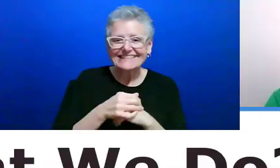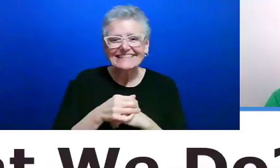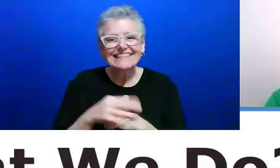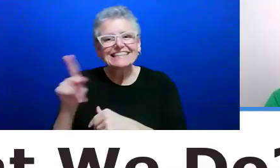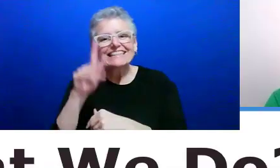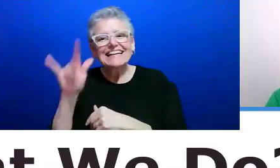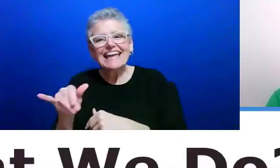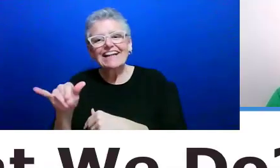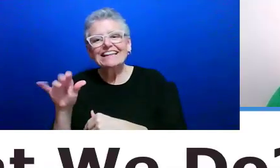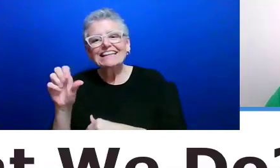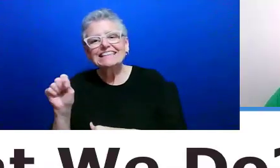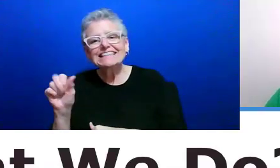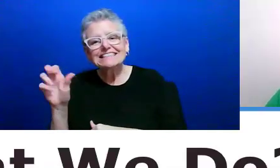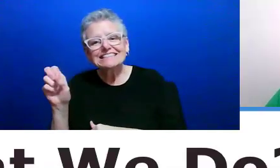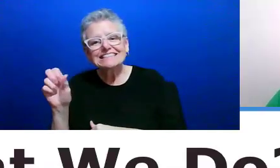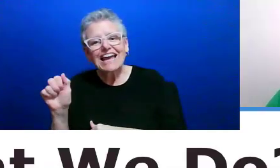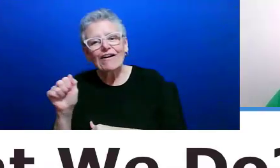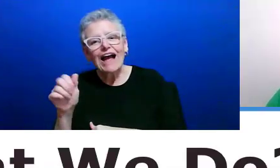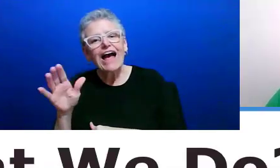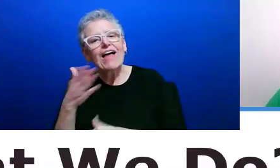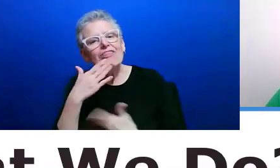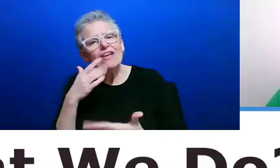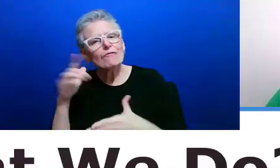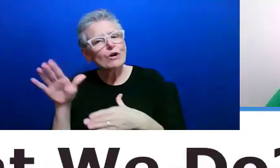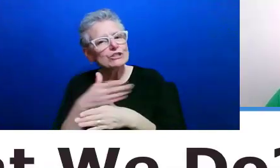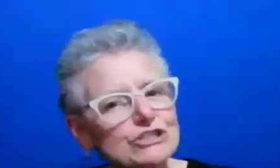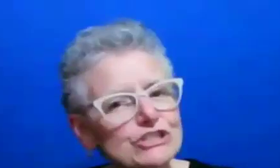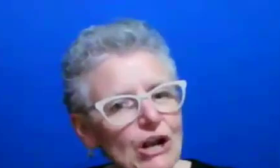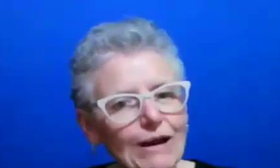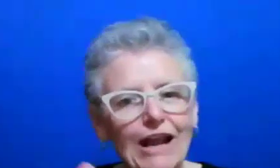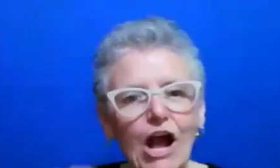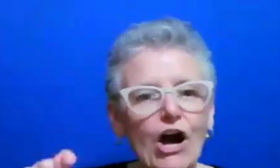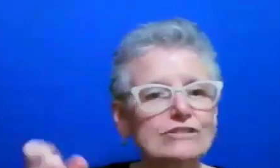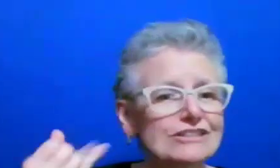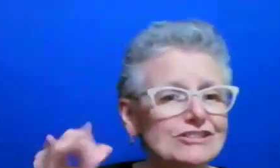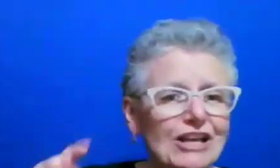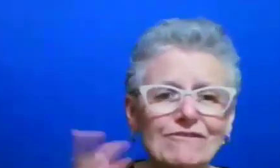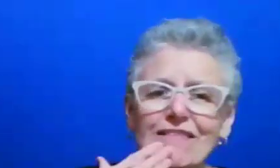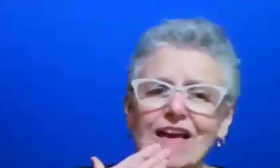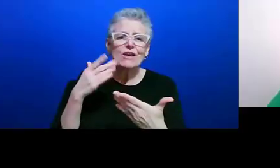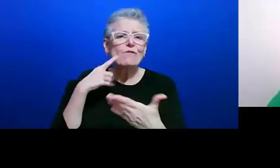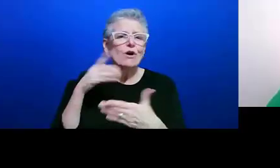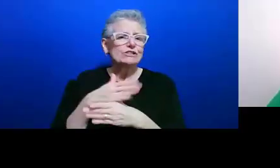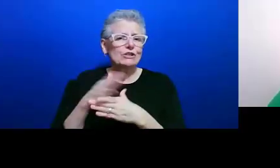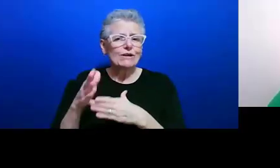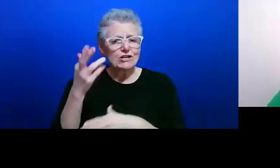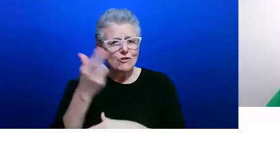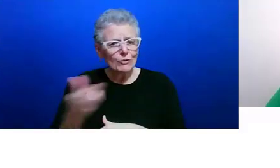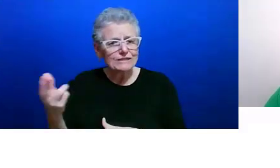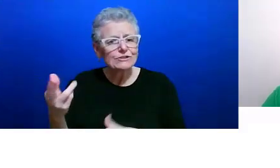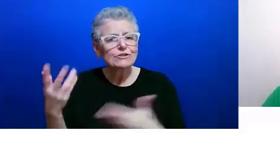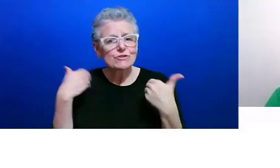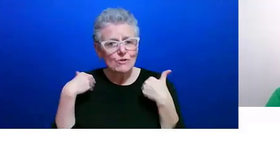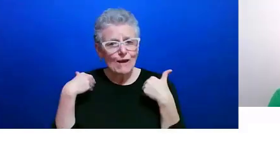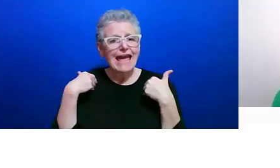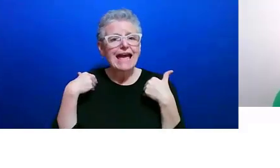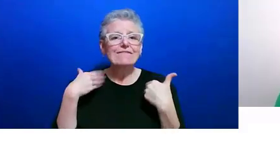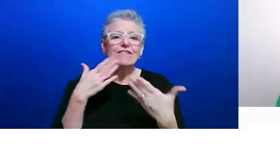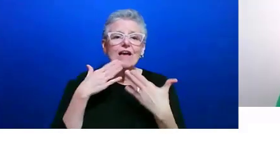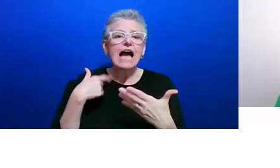Sara, thank you so much for just sharing Alt+Shift with us and the resources that you have available. I do want to let everyone know